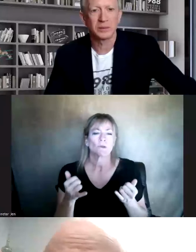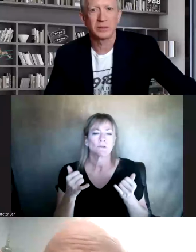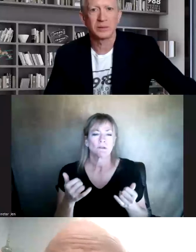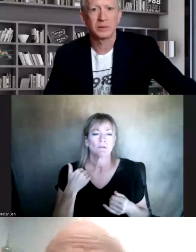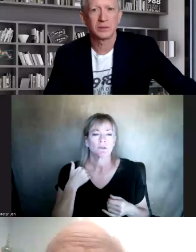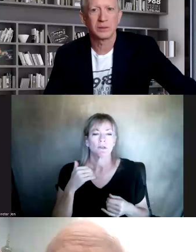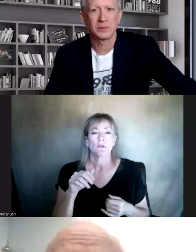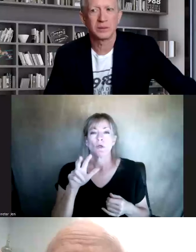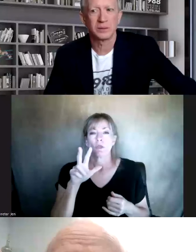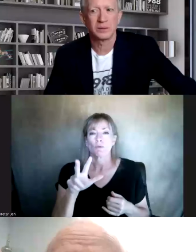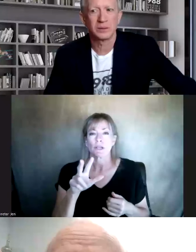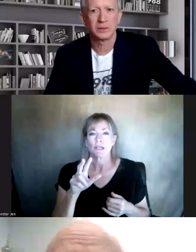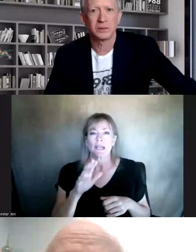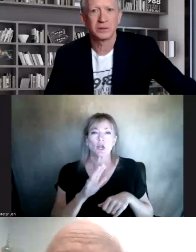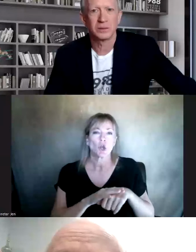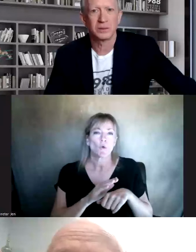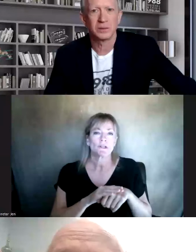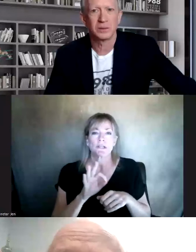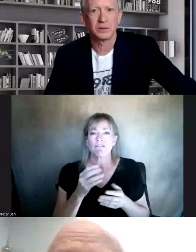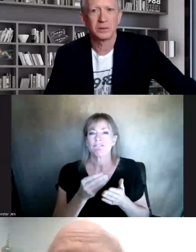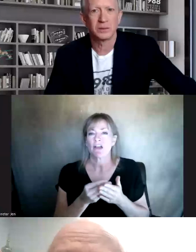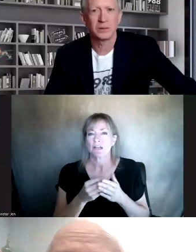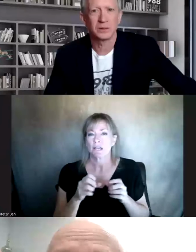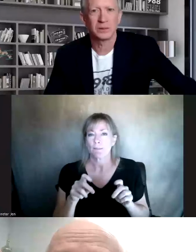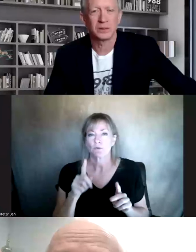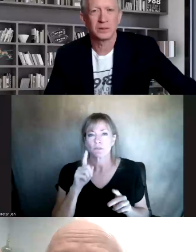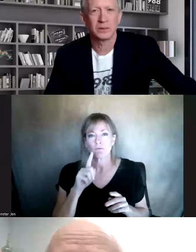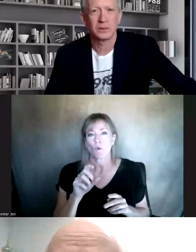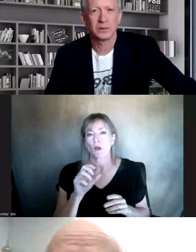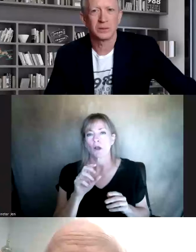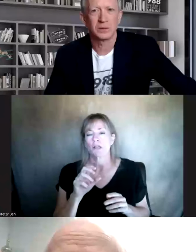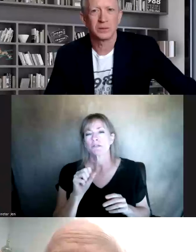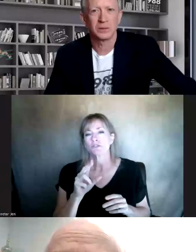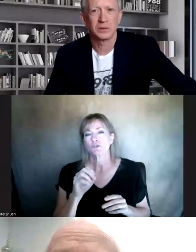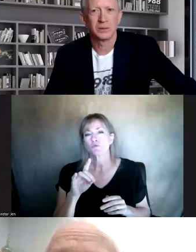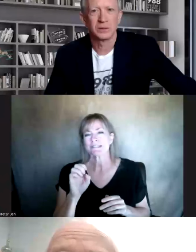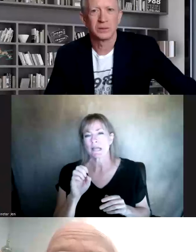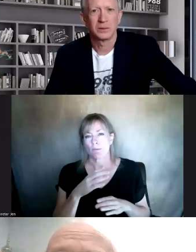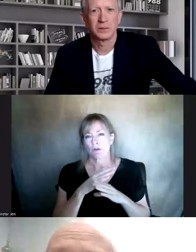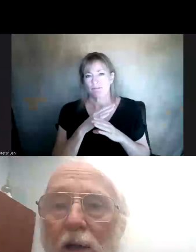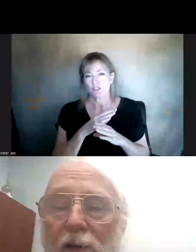NOTICE OF FUNDING OPPORTUNITIES FOR SUICIDE PREVENTION GRANTS